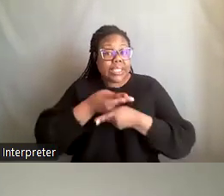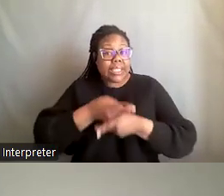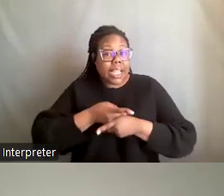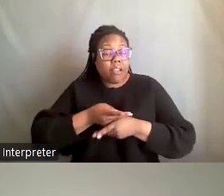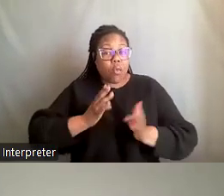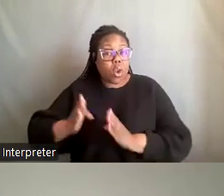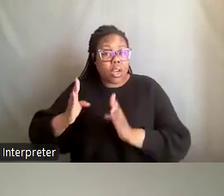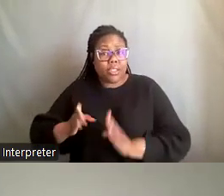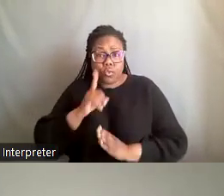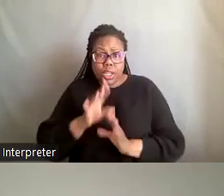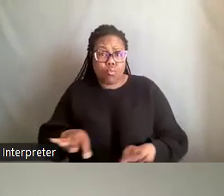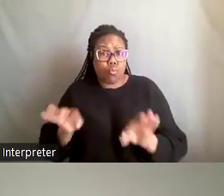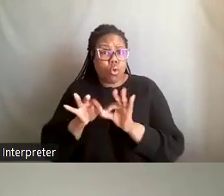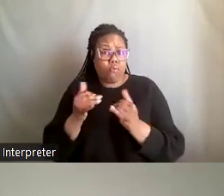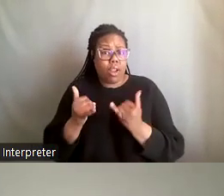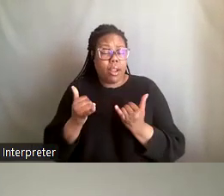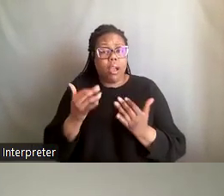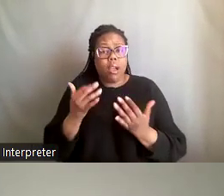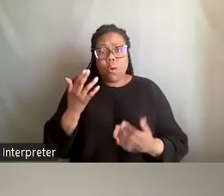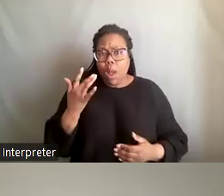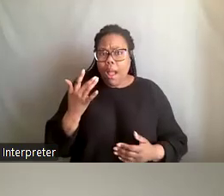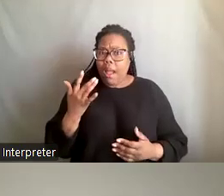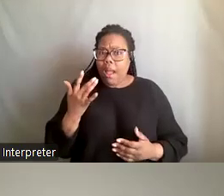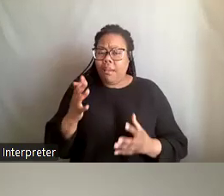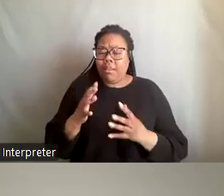Let's see what else. Taking care of